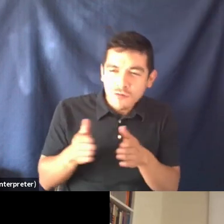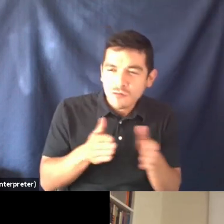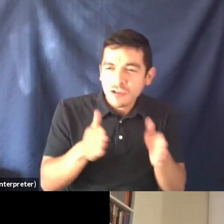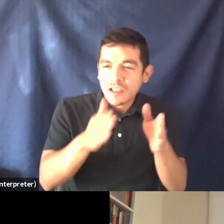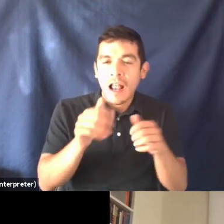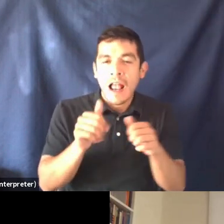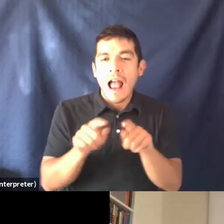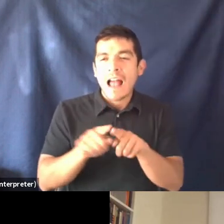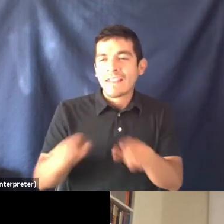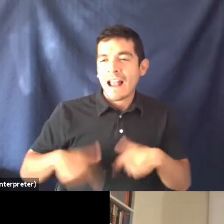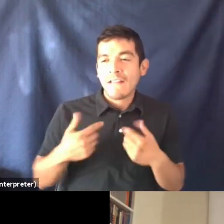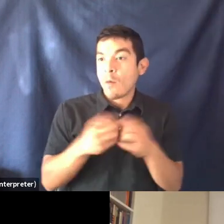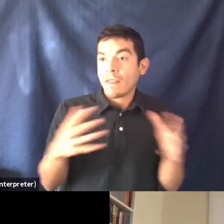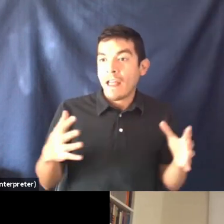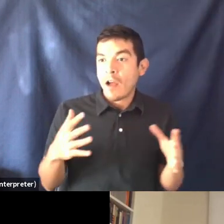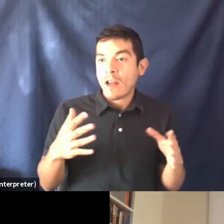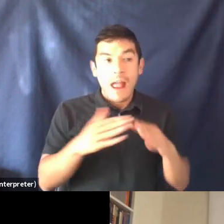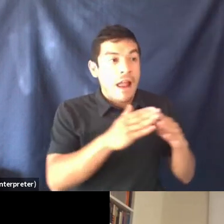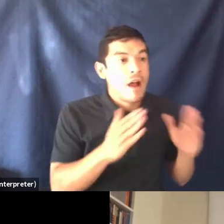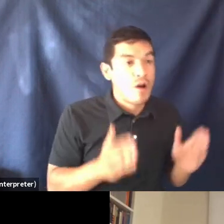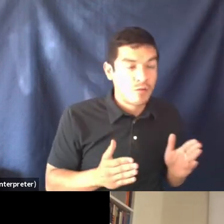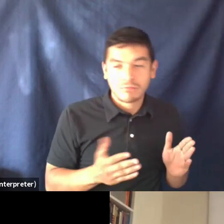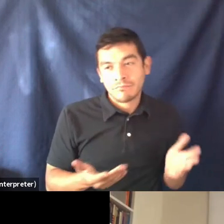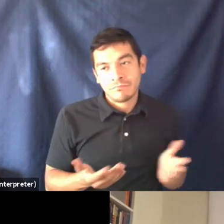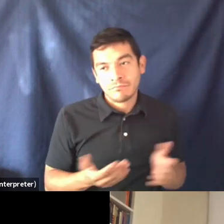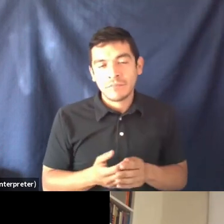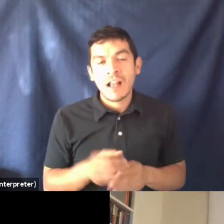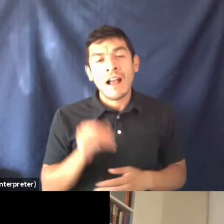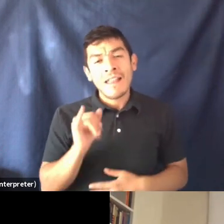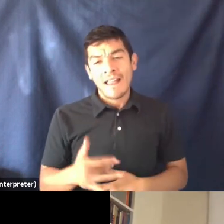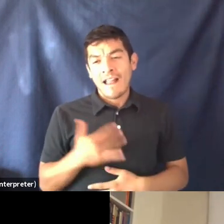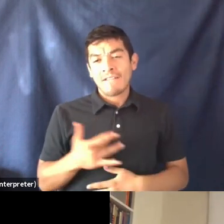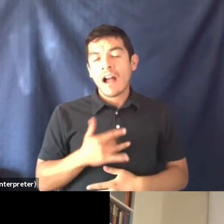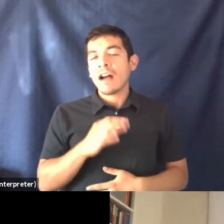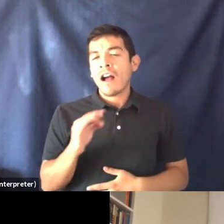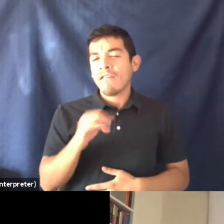or status, the sense of dignity and warmth that they gave to each other was really moving to me.